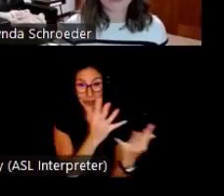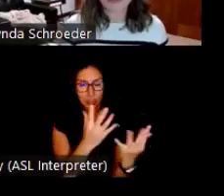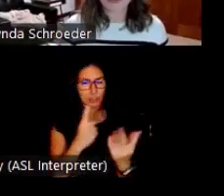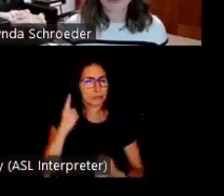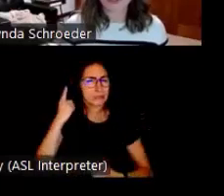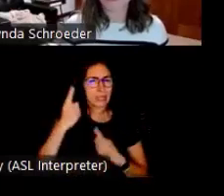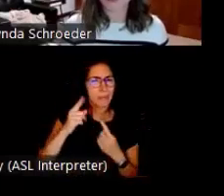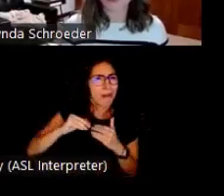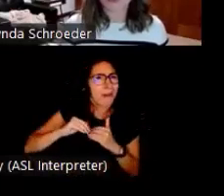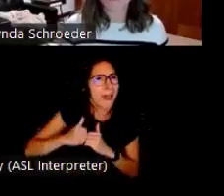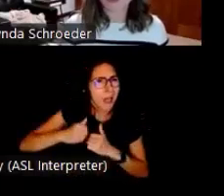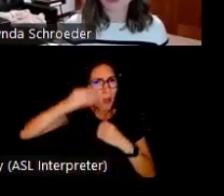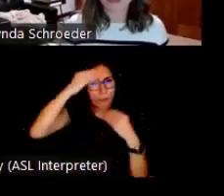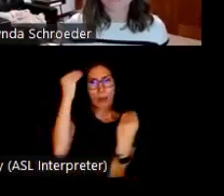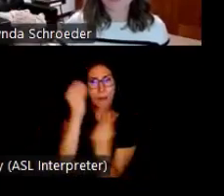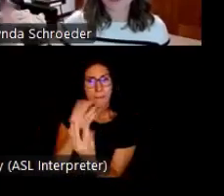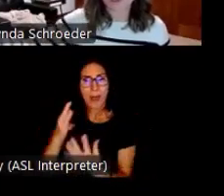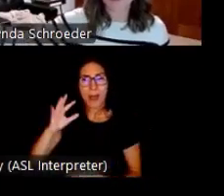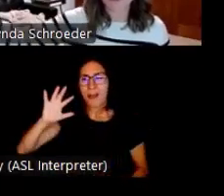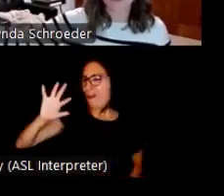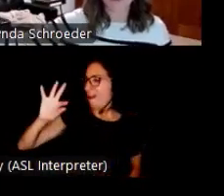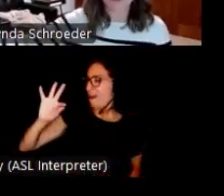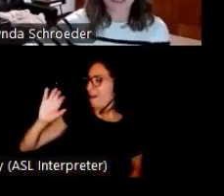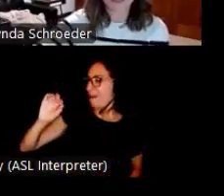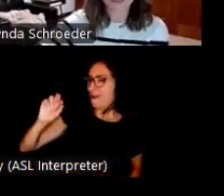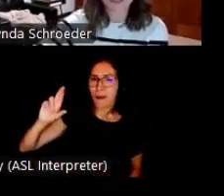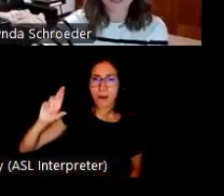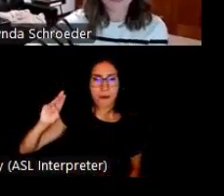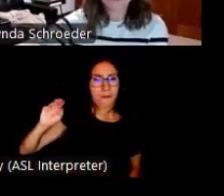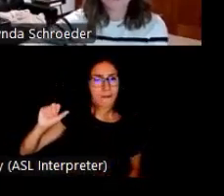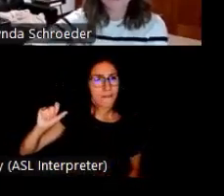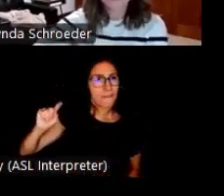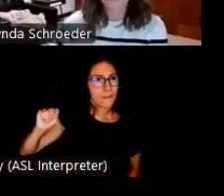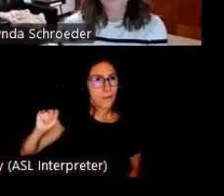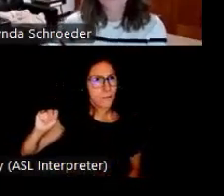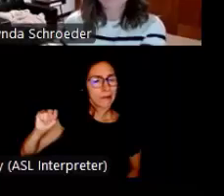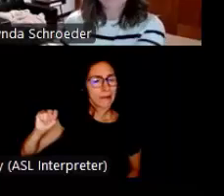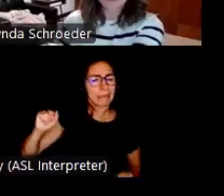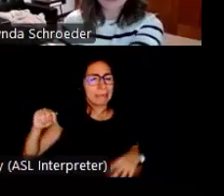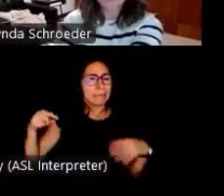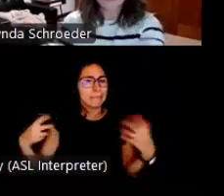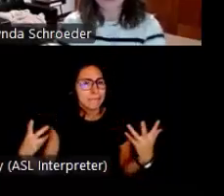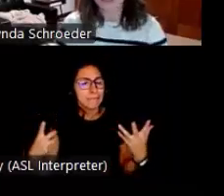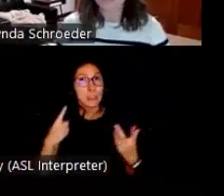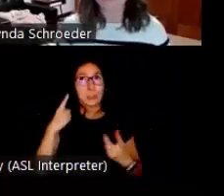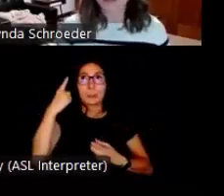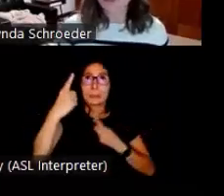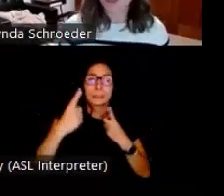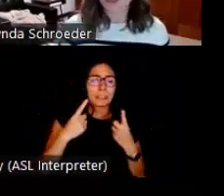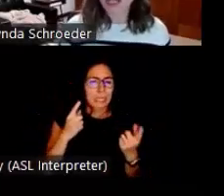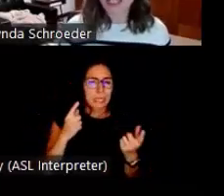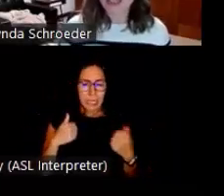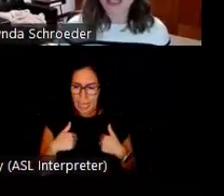that are in appropriate format for the users you want to reach. So consider tailoring them to match your audiences.